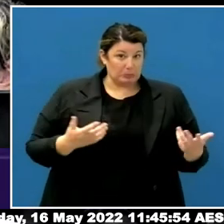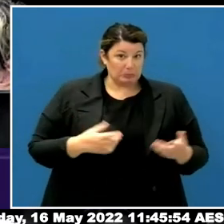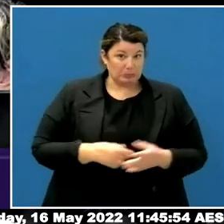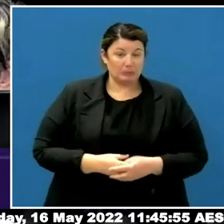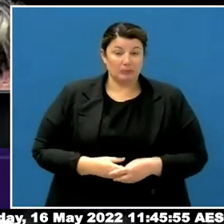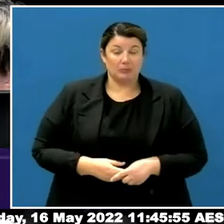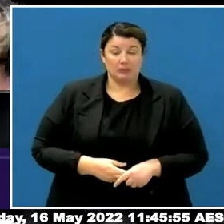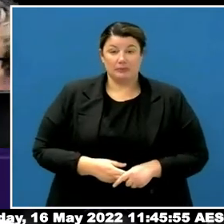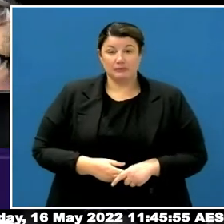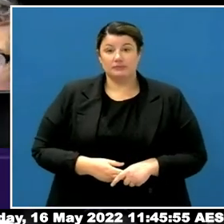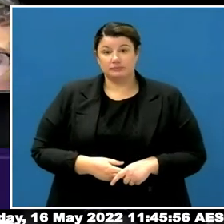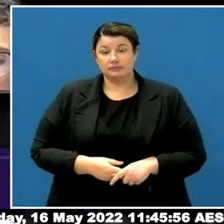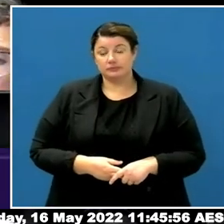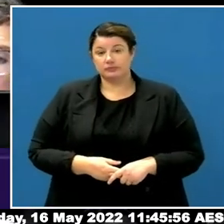Yes, that's what I assumed.